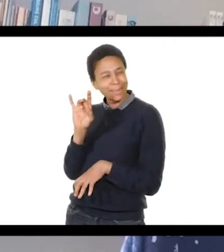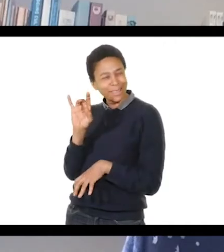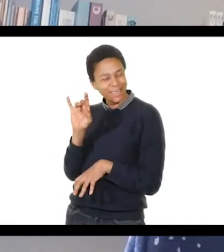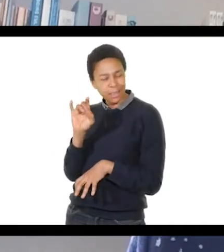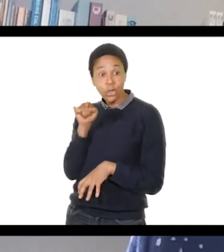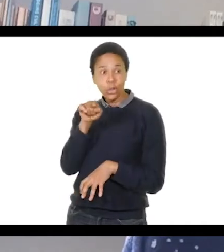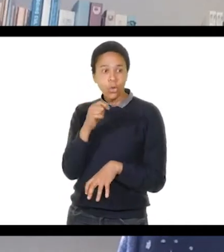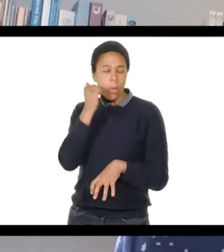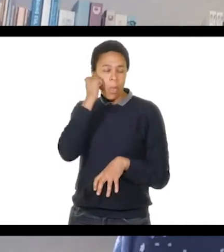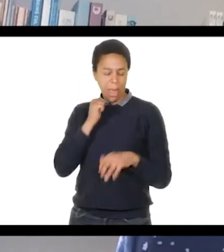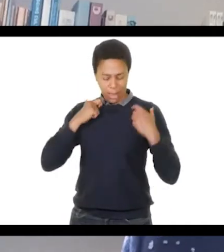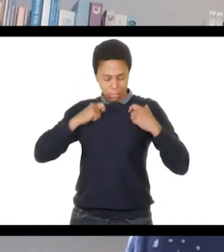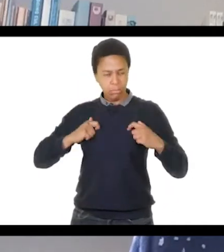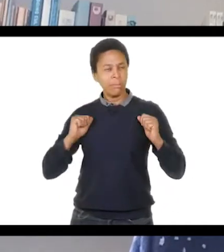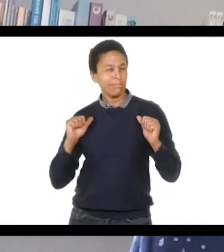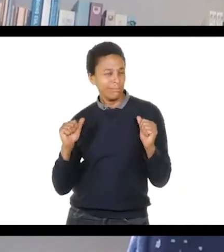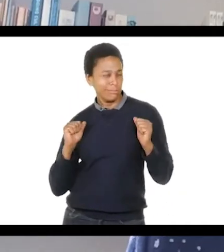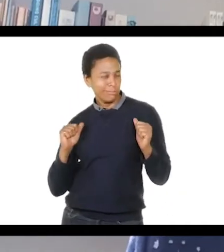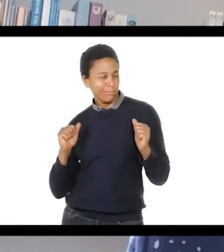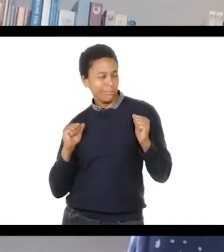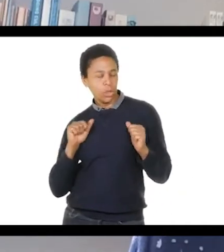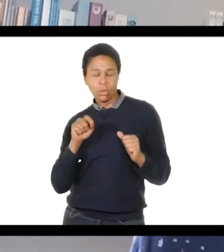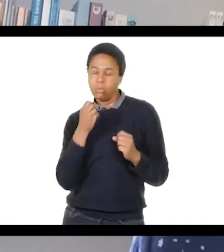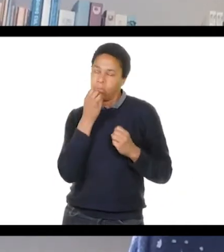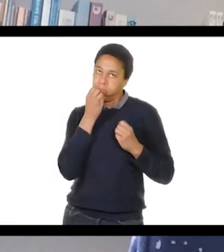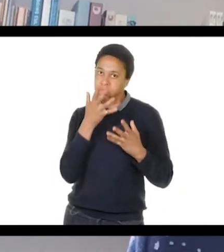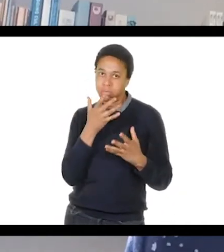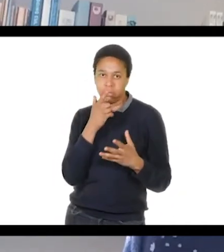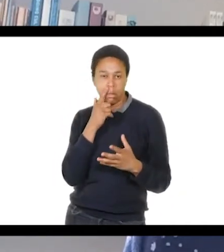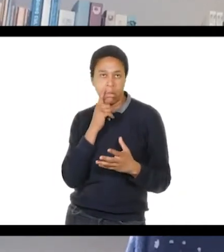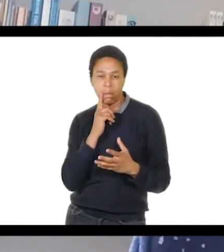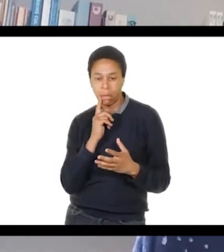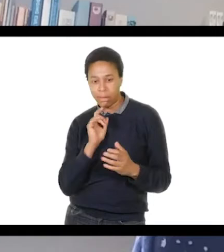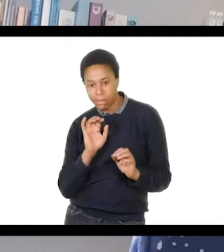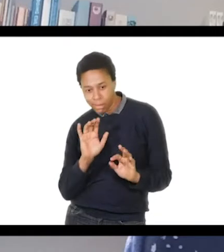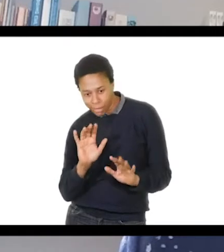You were wearing those black dungarees and you were so, so gorgeous.